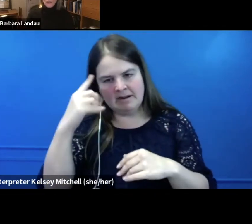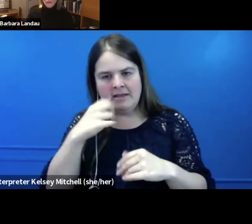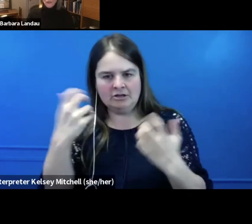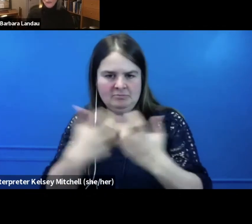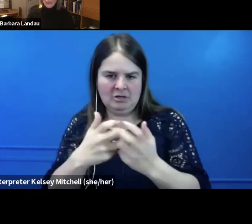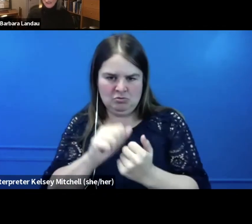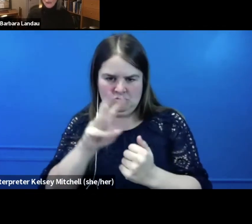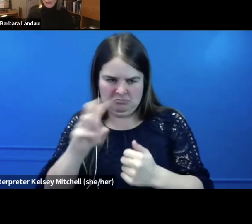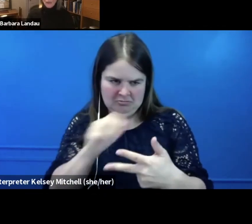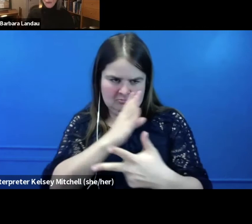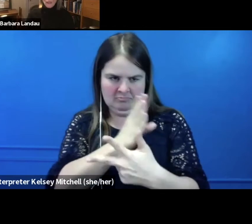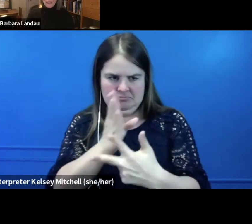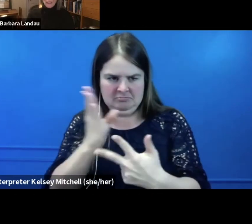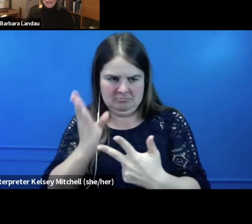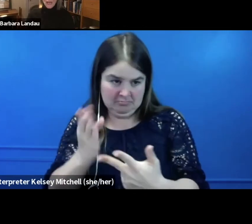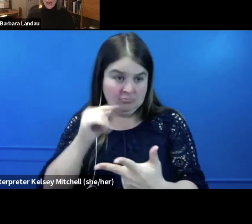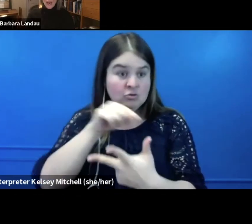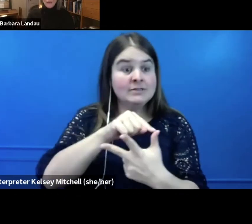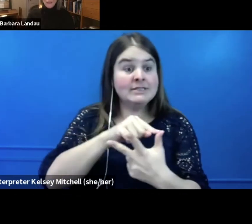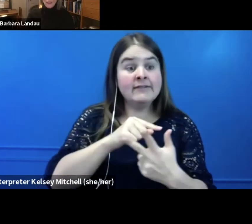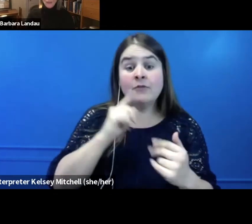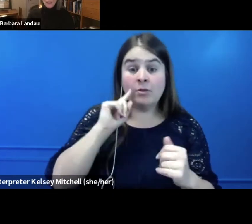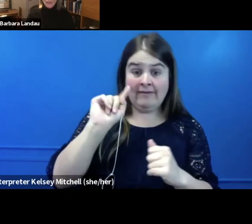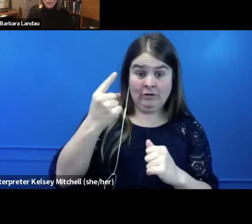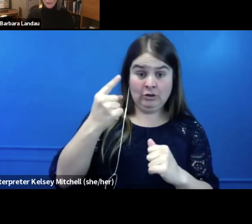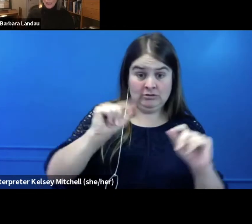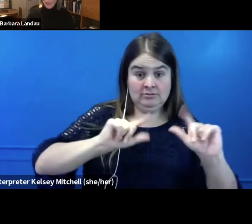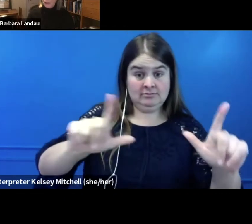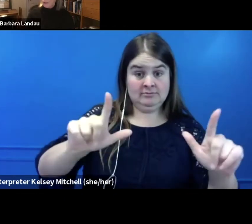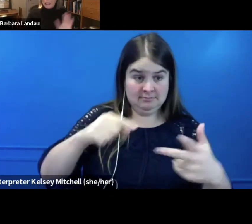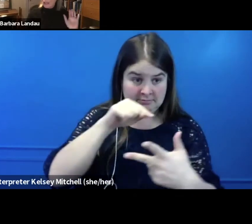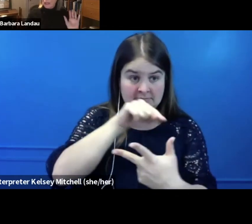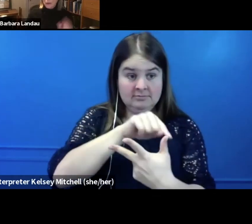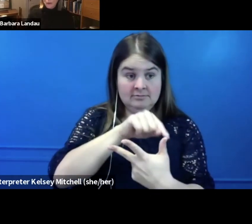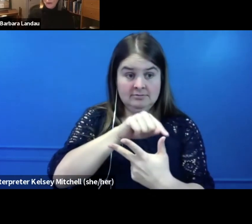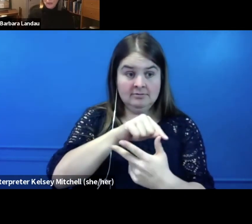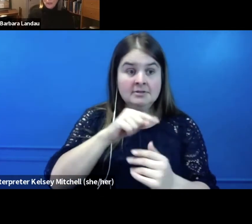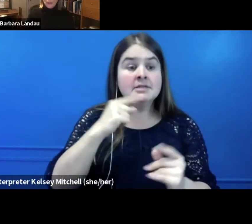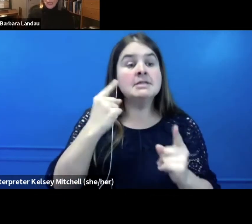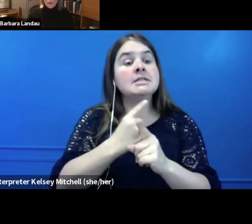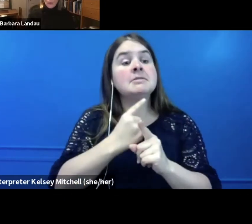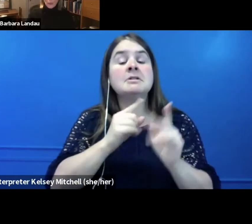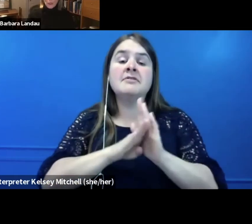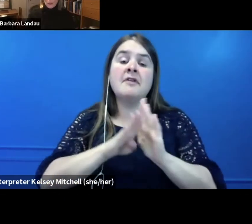noise ratio and what you can see is the adults typically developing adults 18